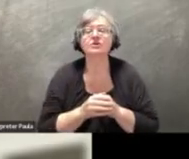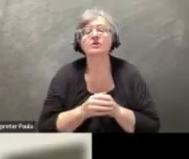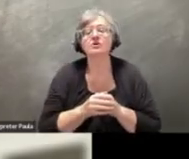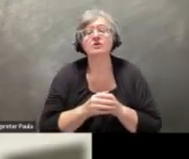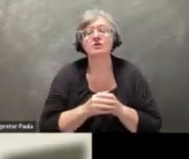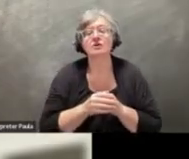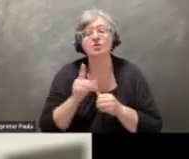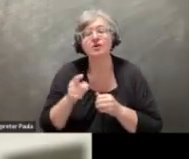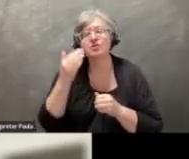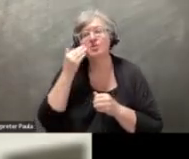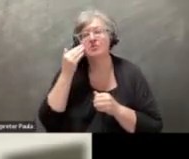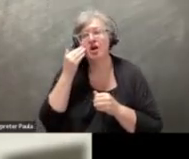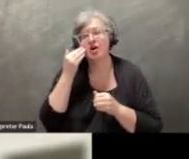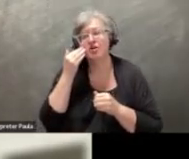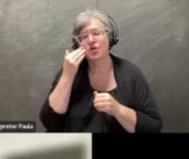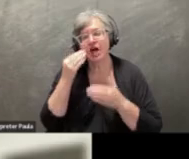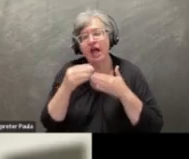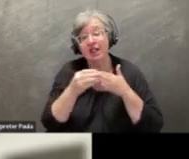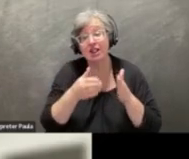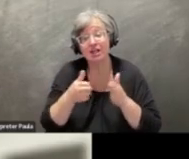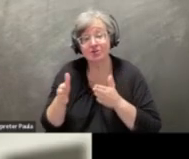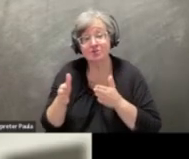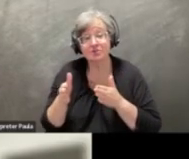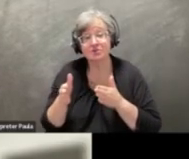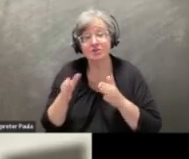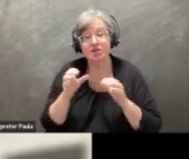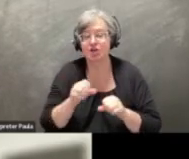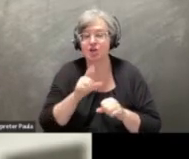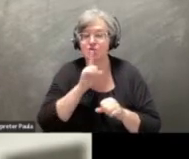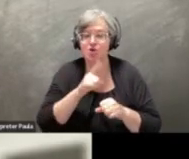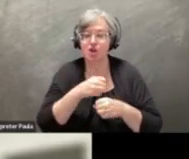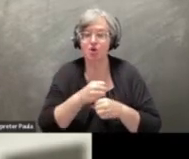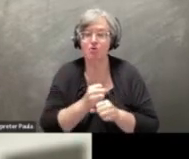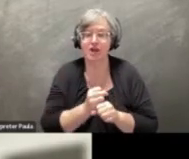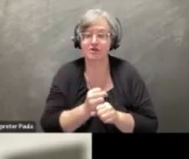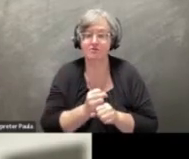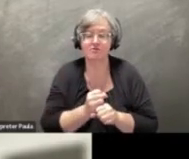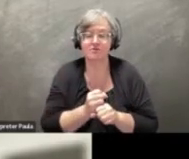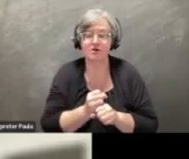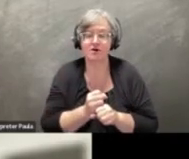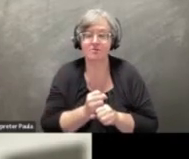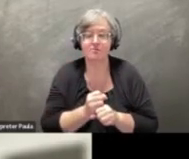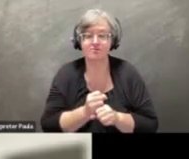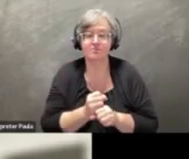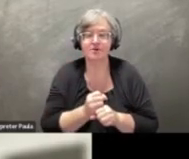mindful of is leaders can really create and have influence on the